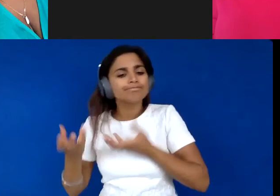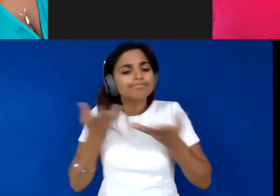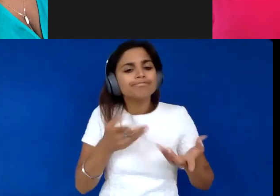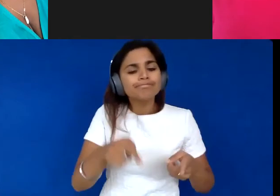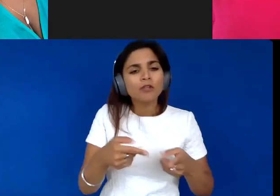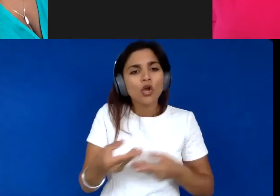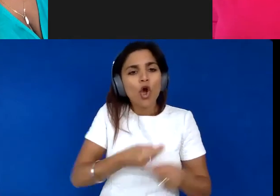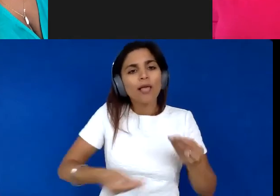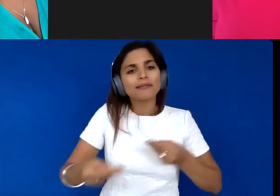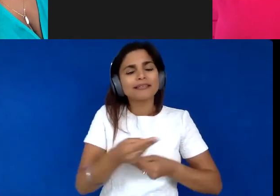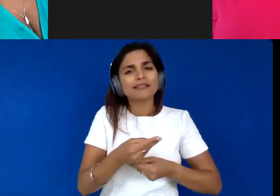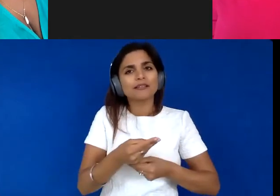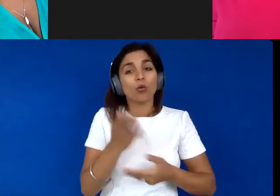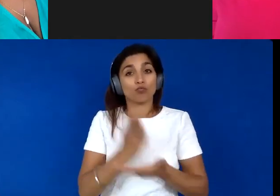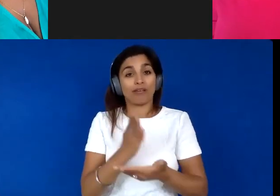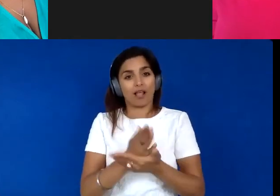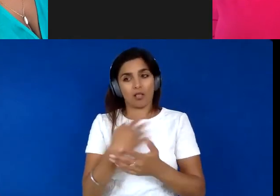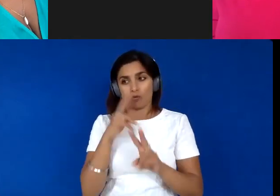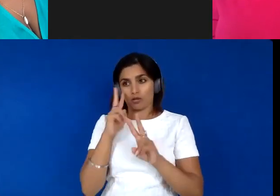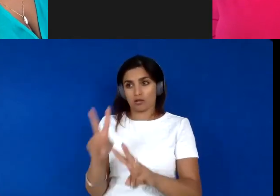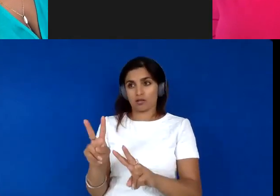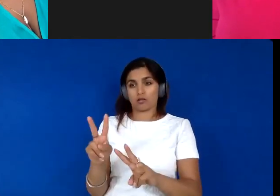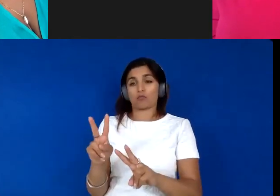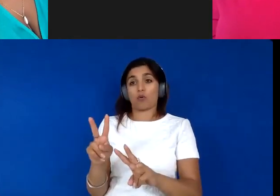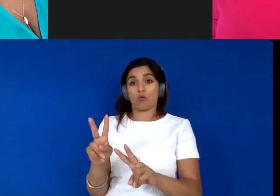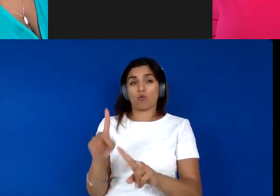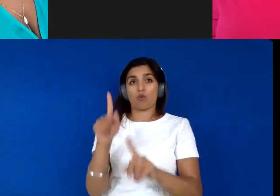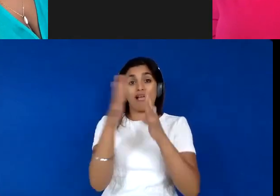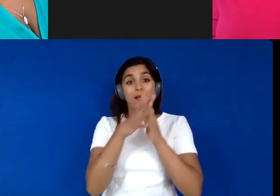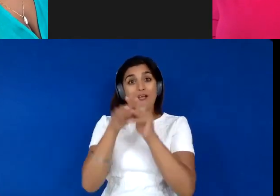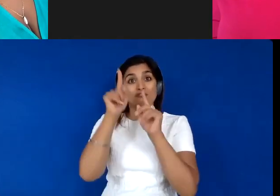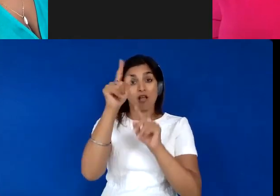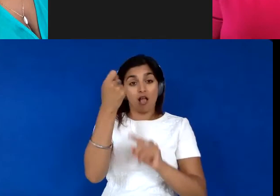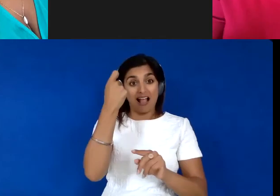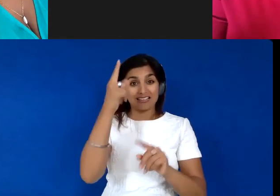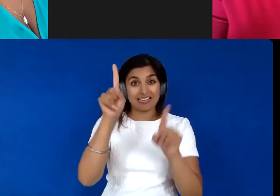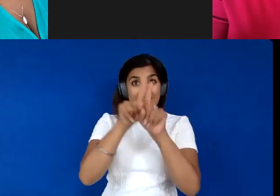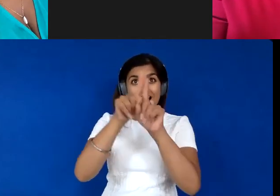we see when folding in the US they are very much alive over here us having both